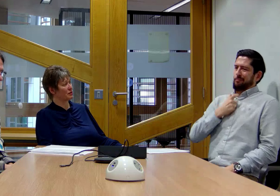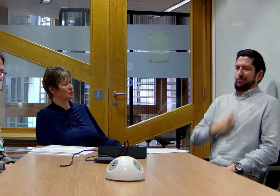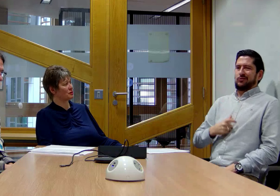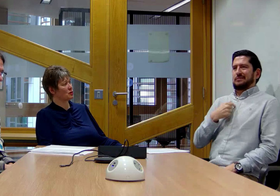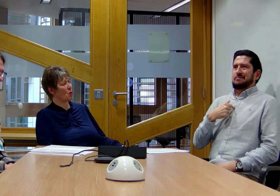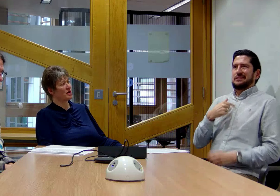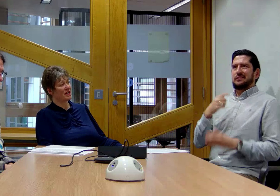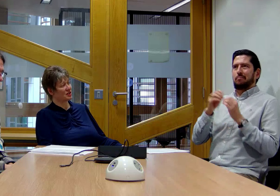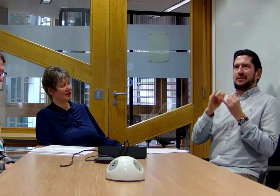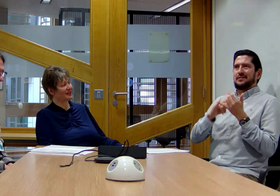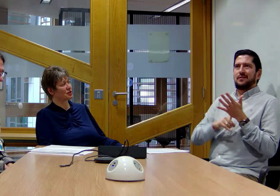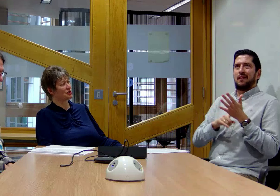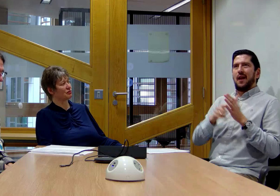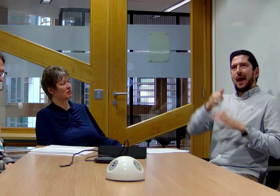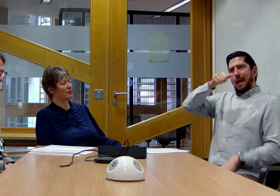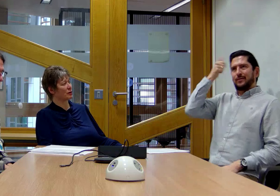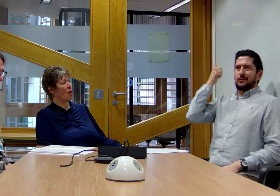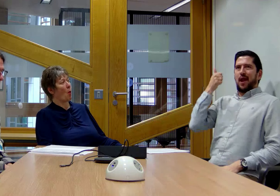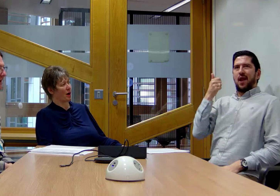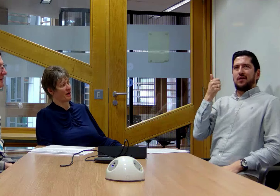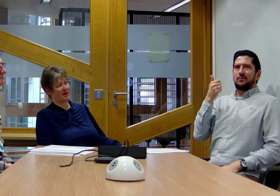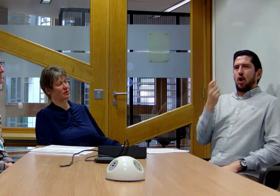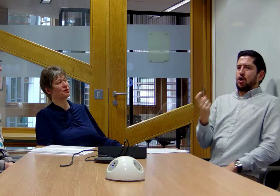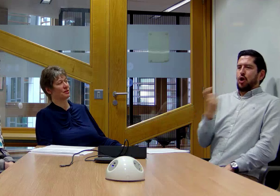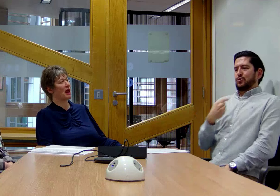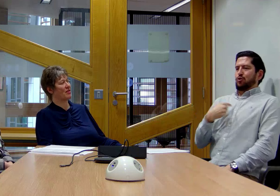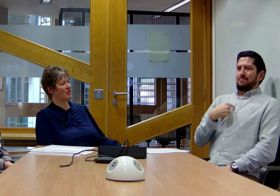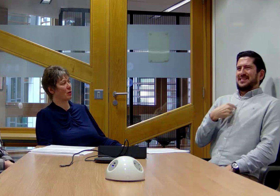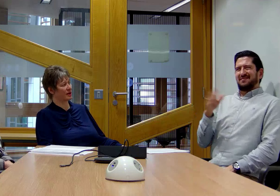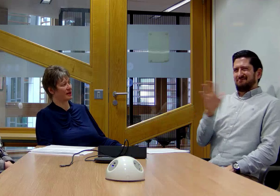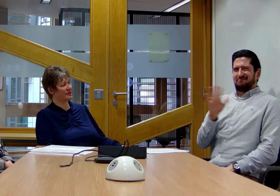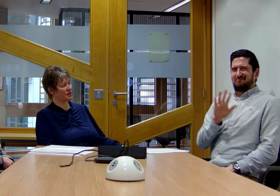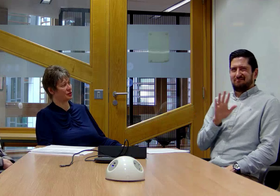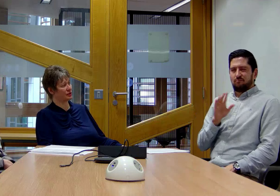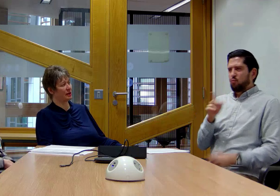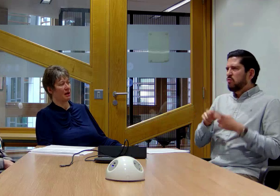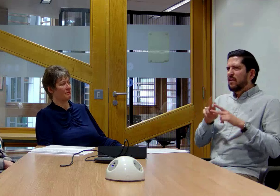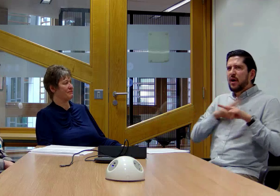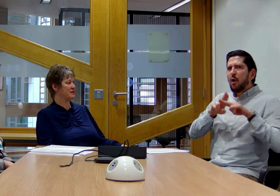within the Parliament to learn BSL because we don't want necessarily just to rely on